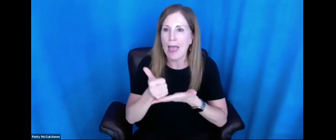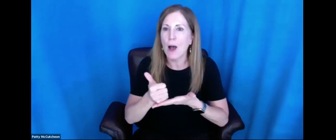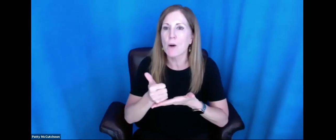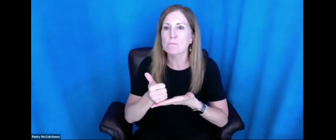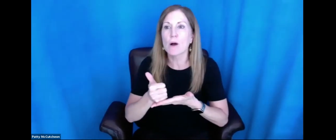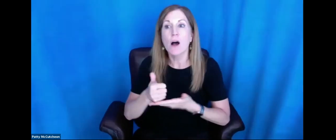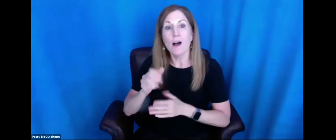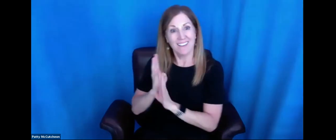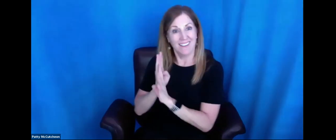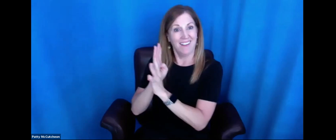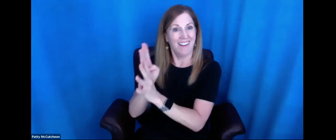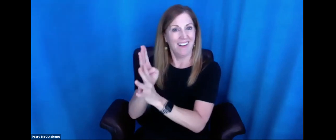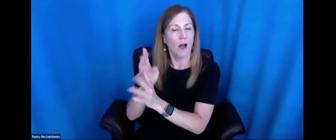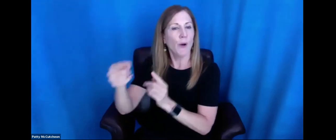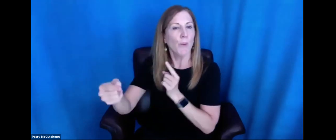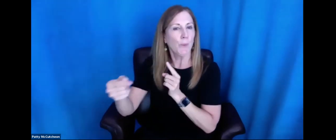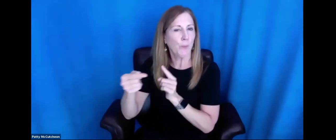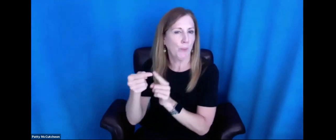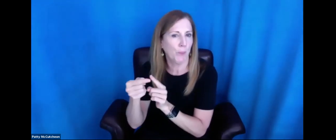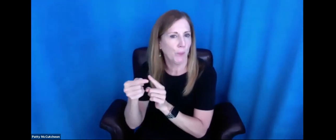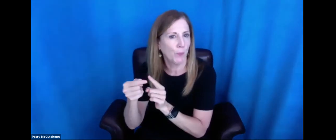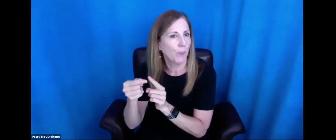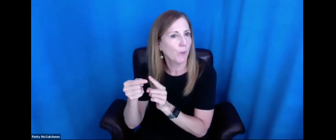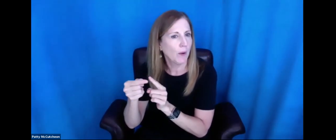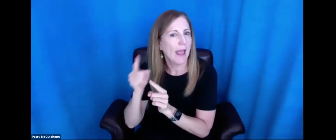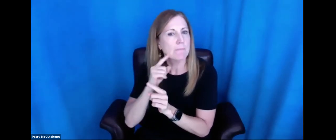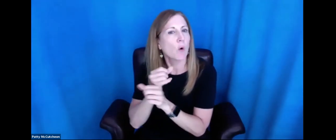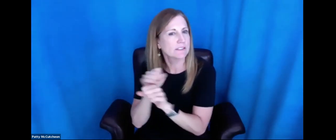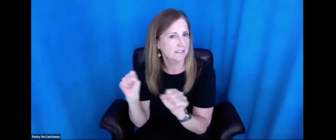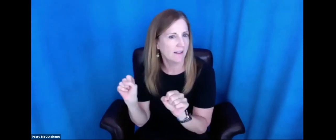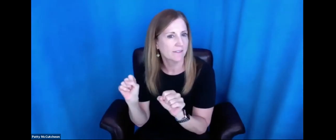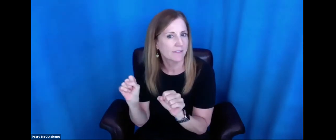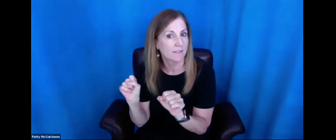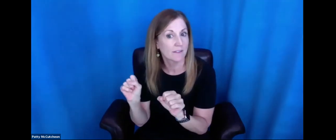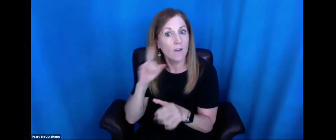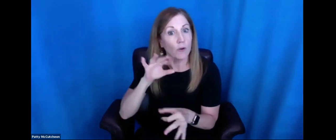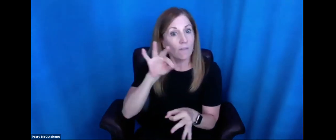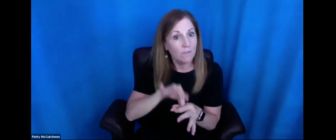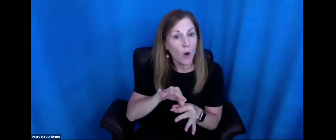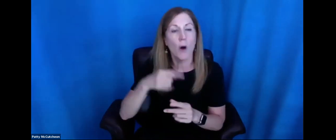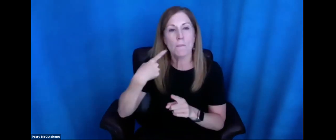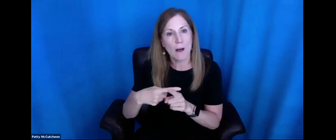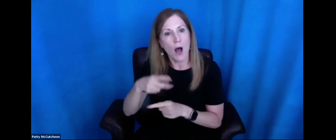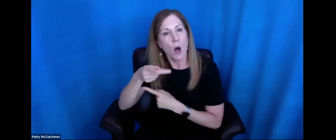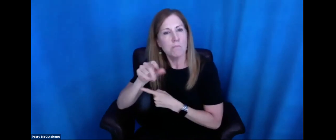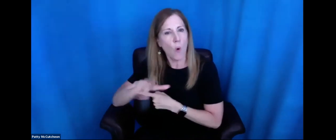more safe and secure for those who do choose to show up. Not only the voters, but the polling place workers as well.